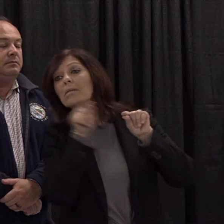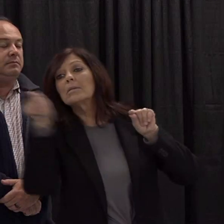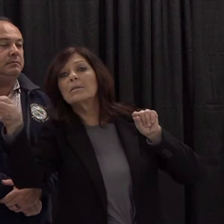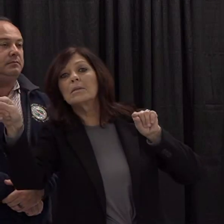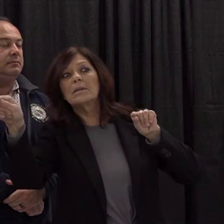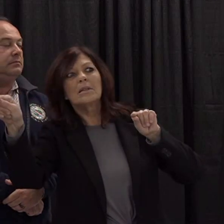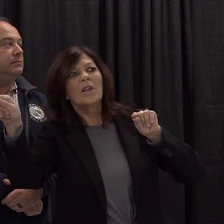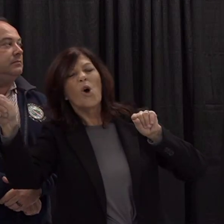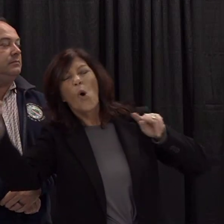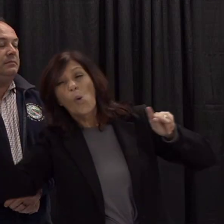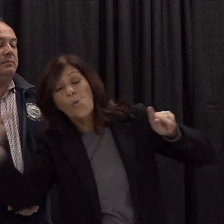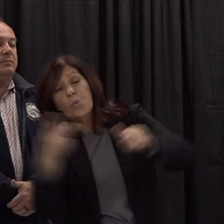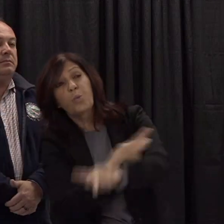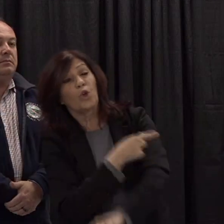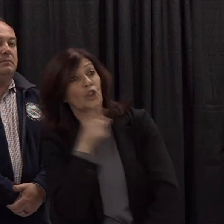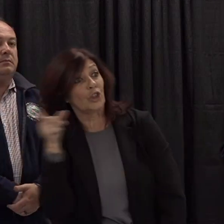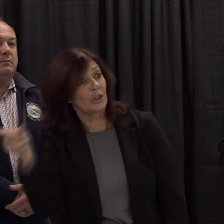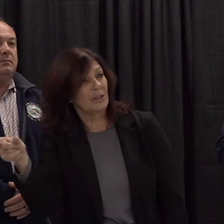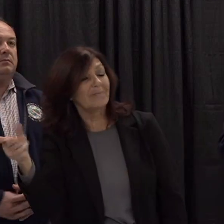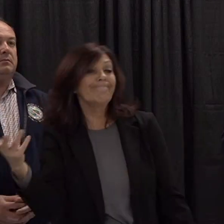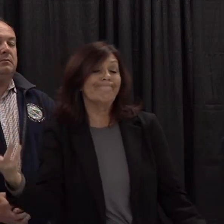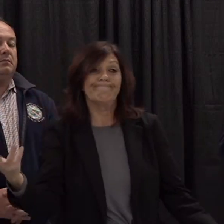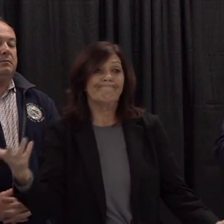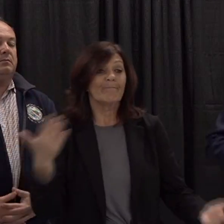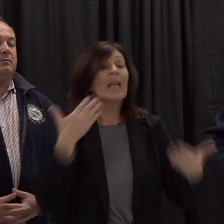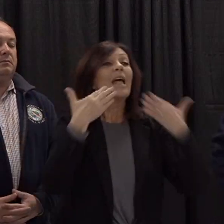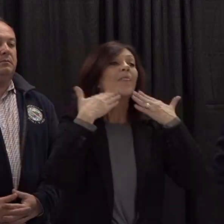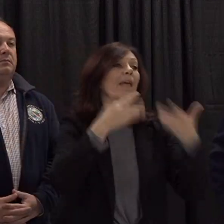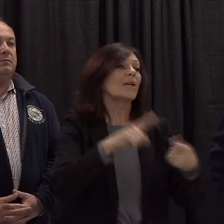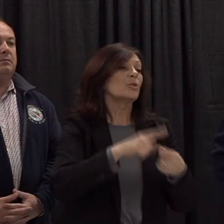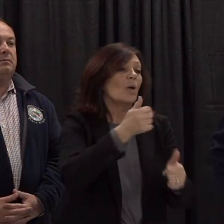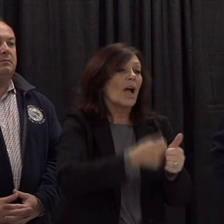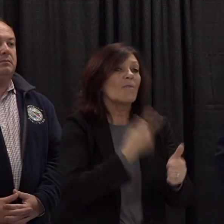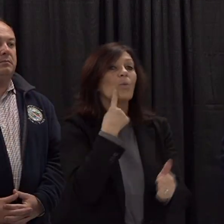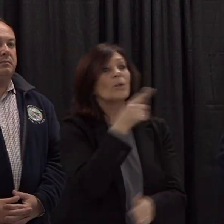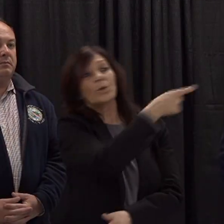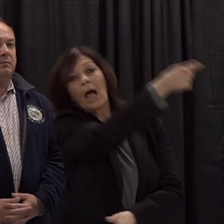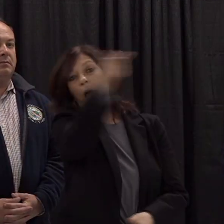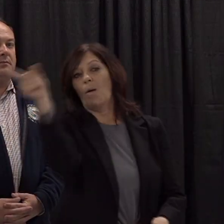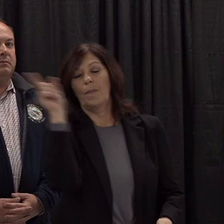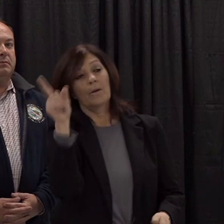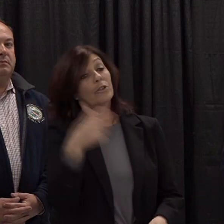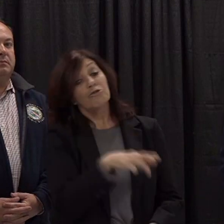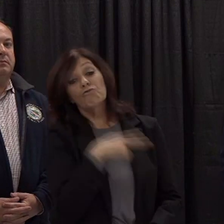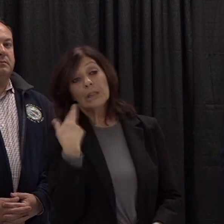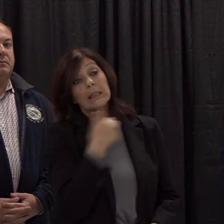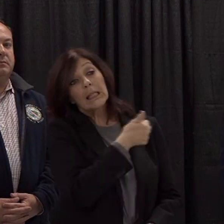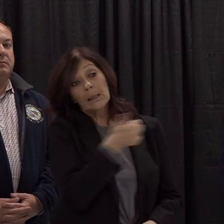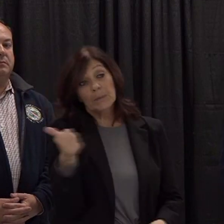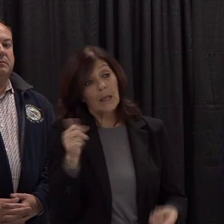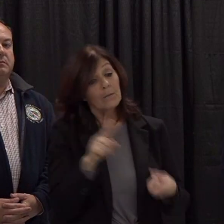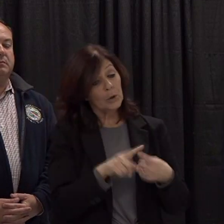was the worst they'd seen it. So thank you to everyone who's out there they are really risking themselves